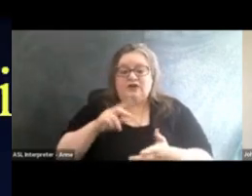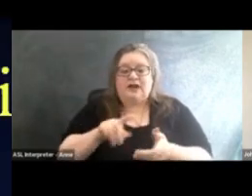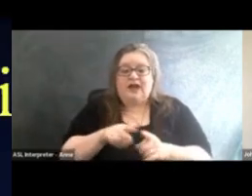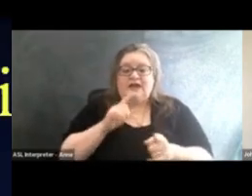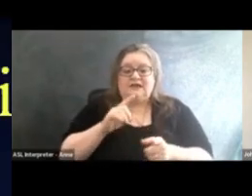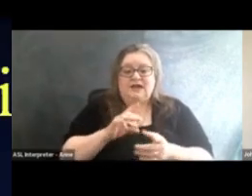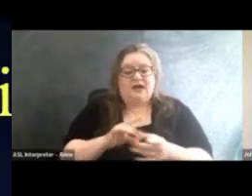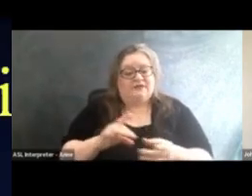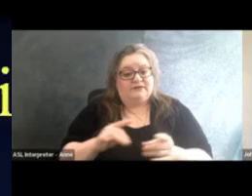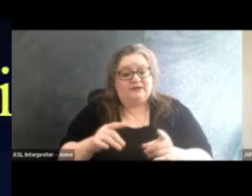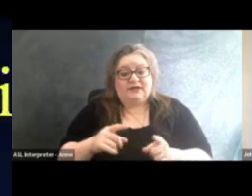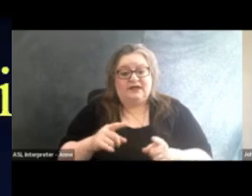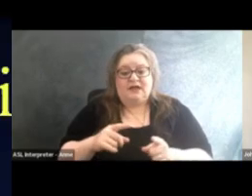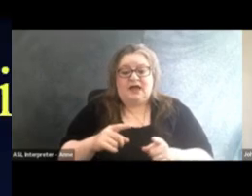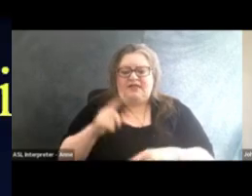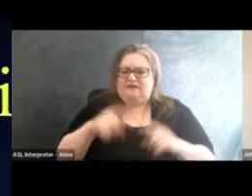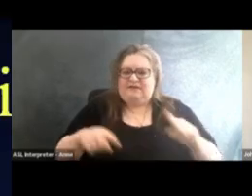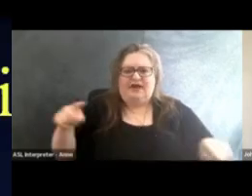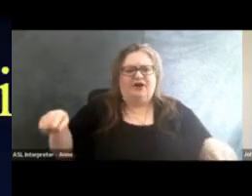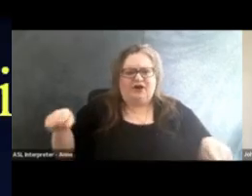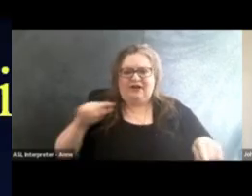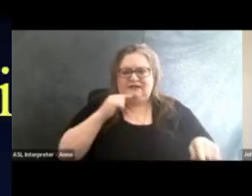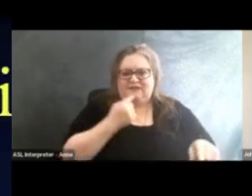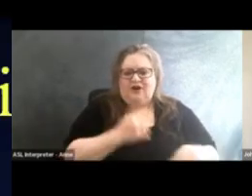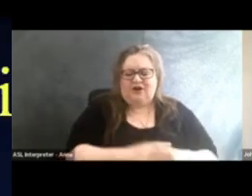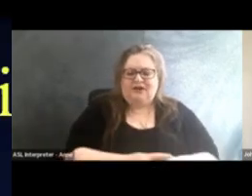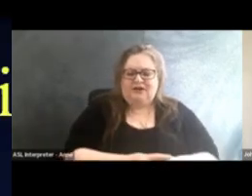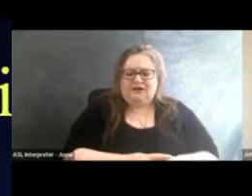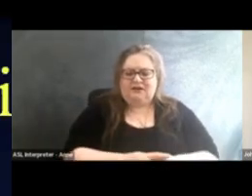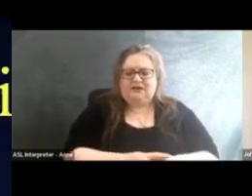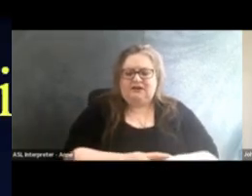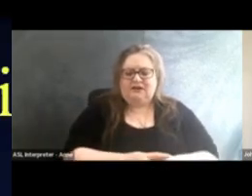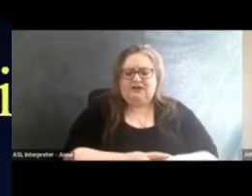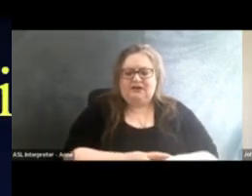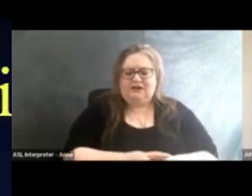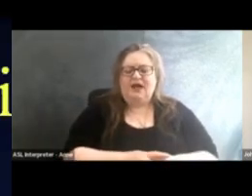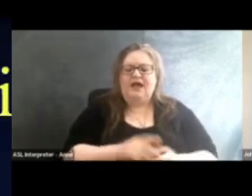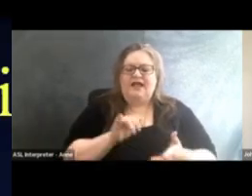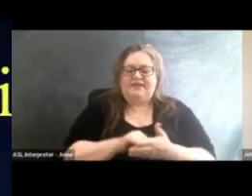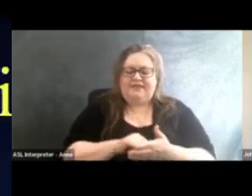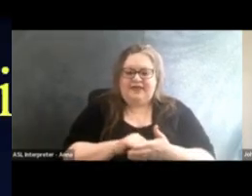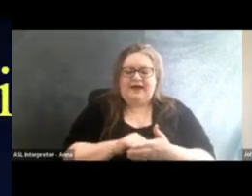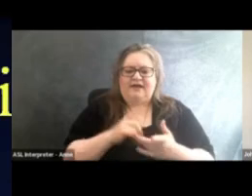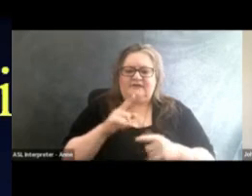greatly in severity, and that very variation is also part of why I think they are they are